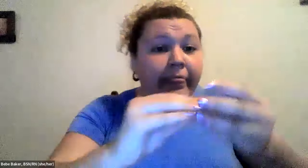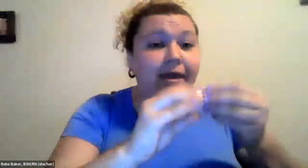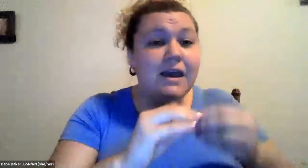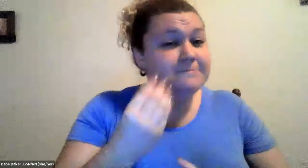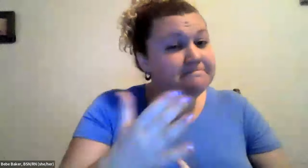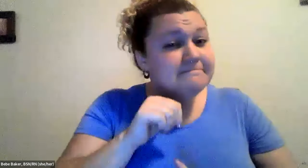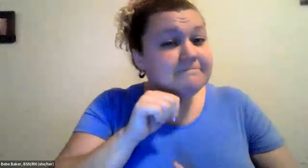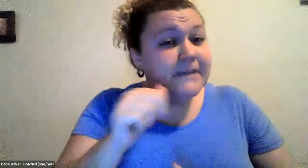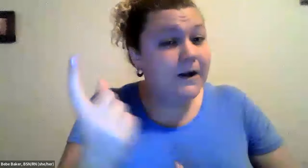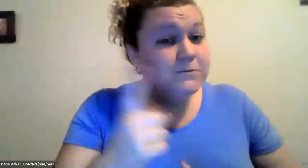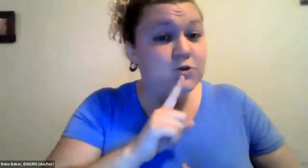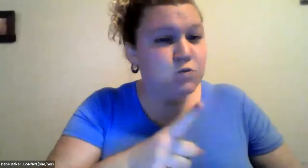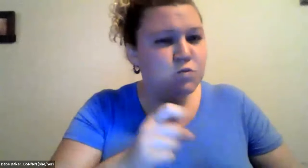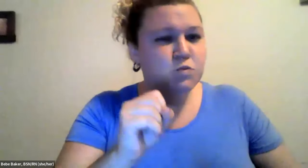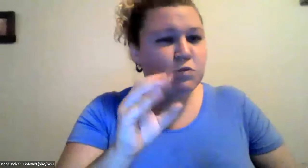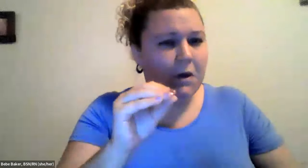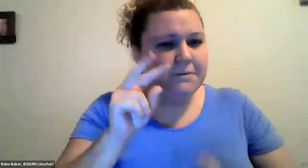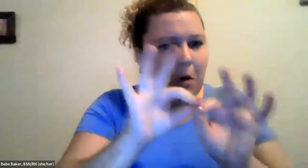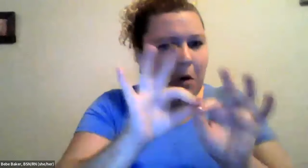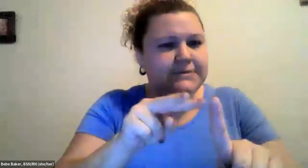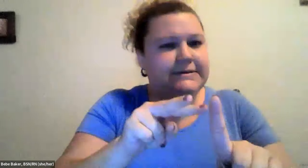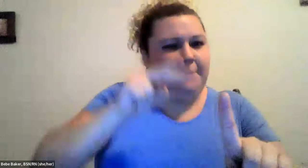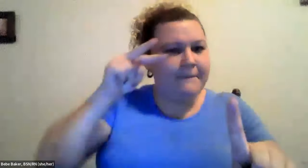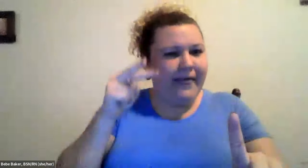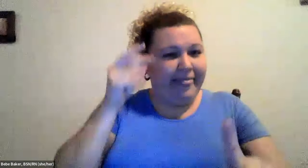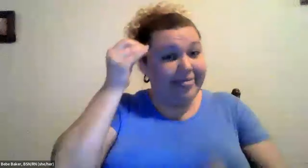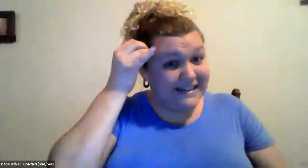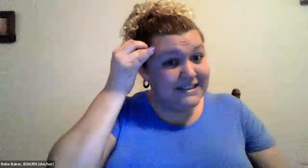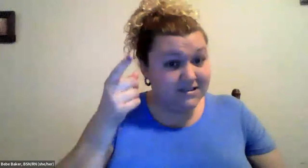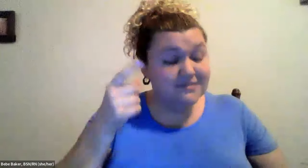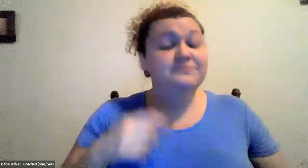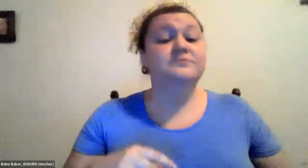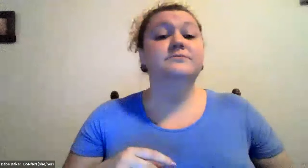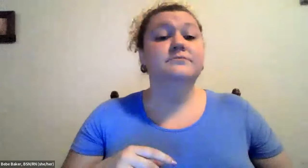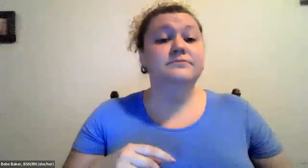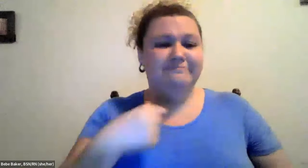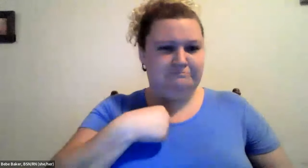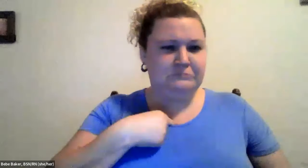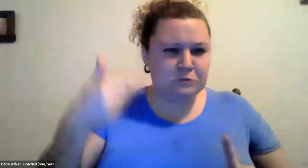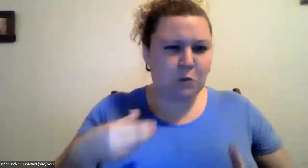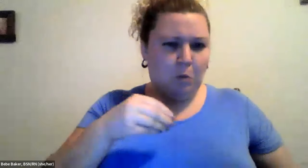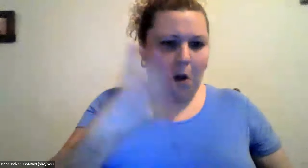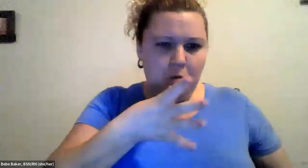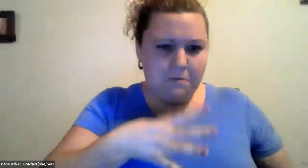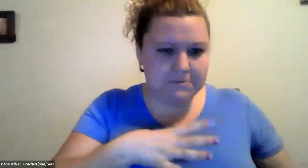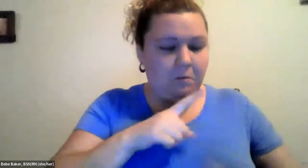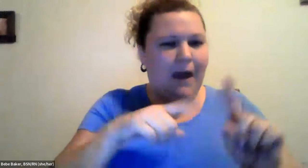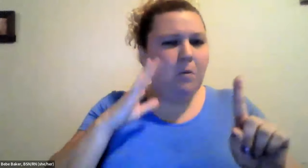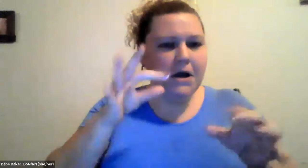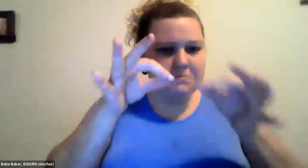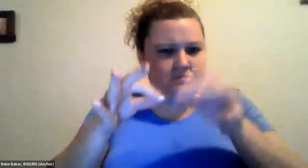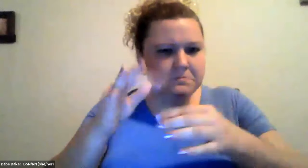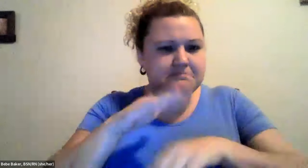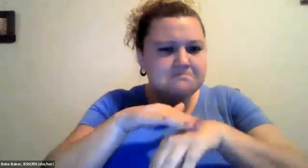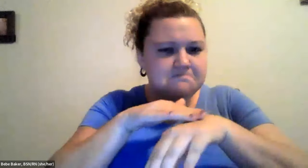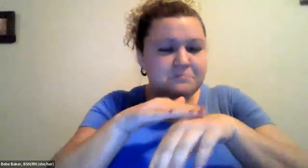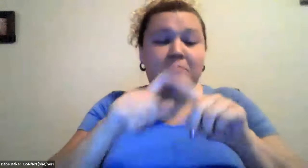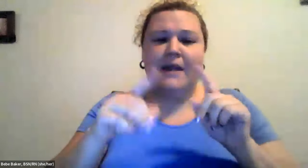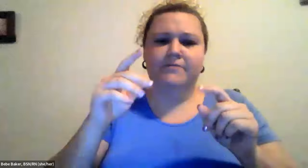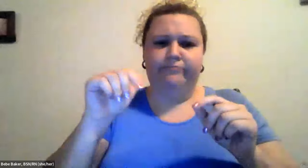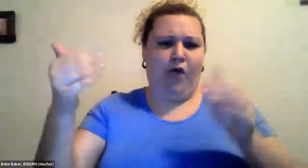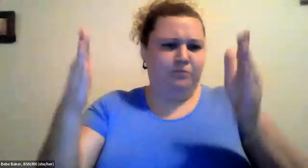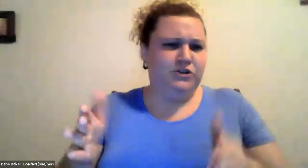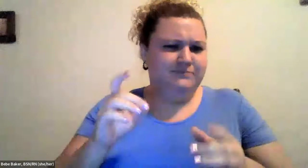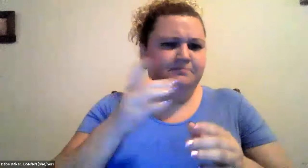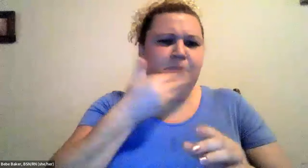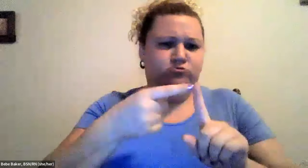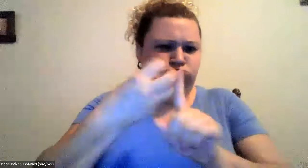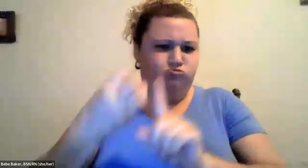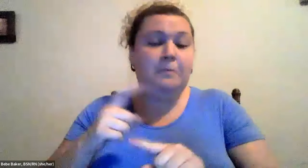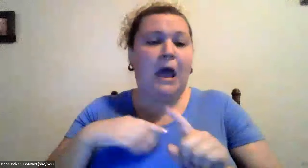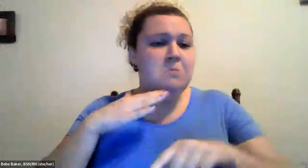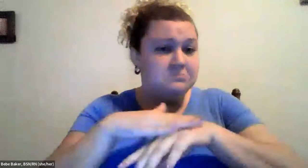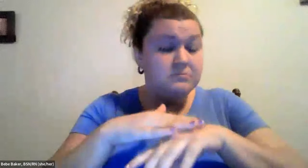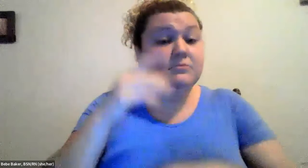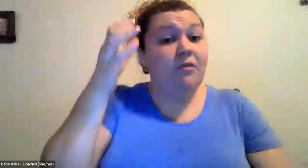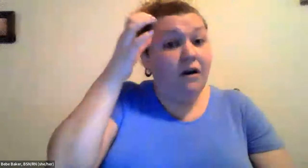Cristine Saunders: So people talk about online things but it's not always true so it's always good to stand back and take a look at things so i'm a white woman, but i'll explain a little bit another person.